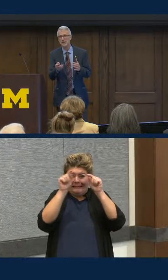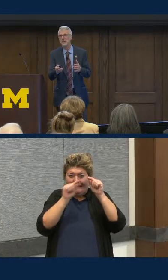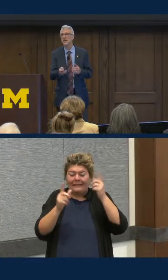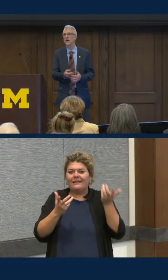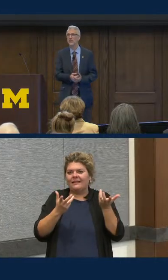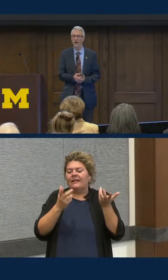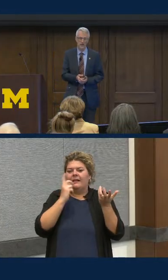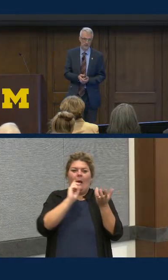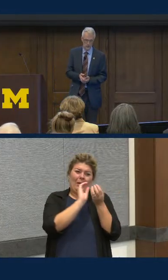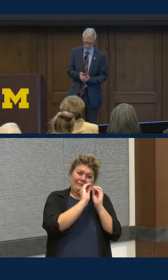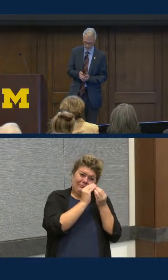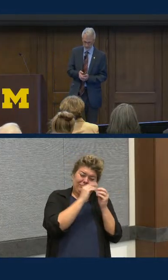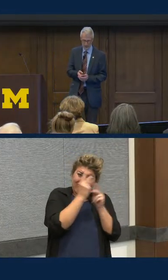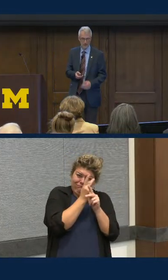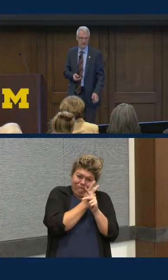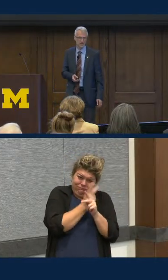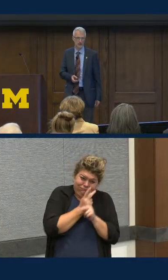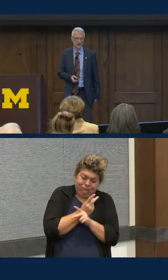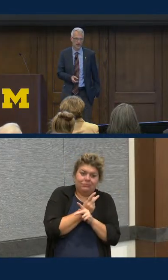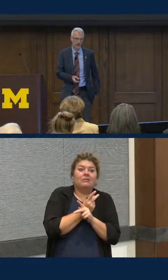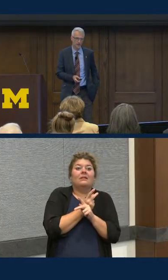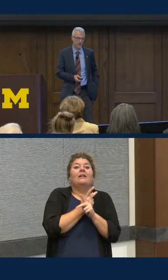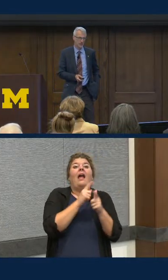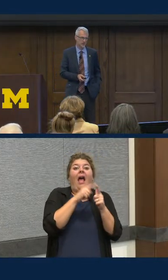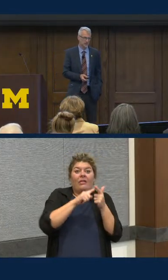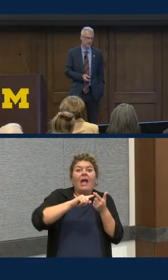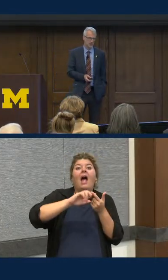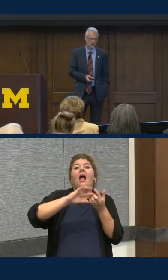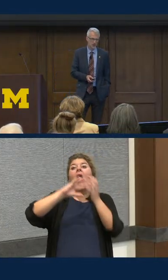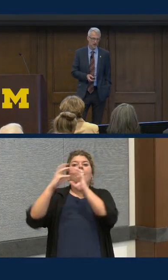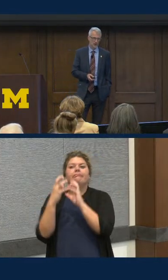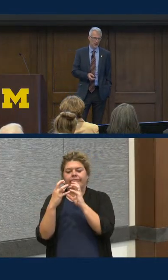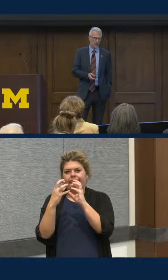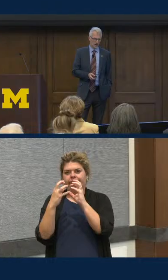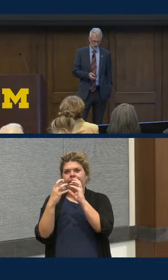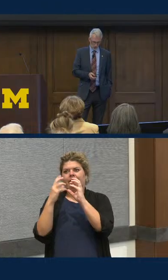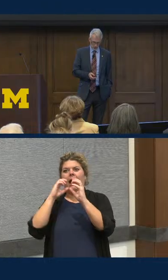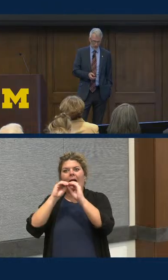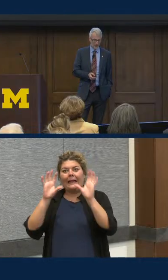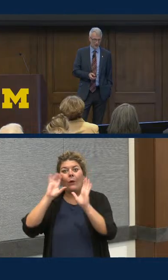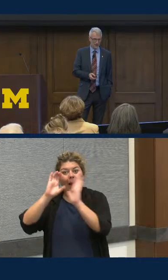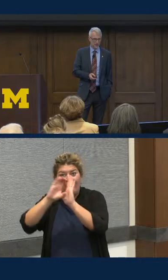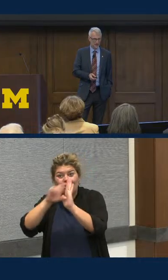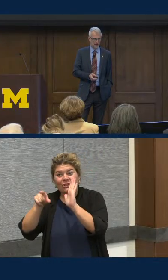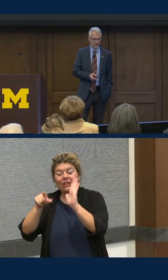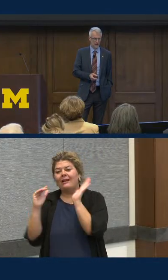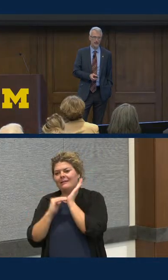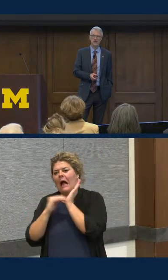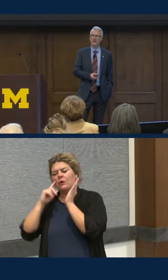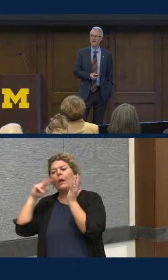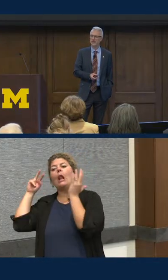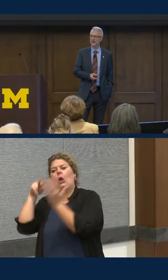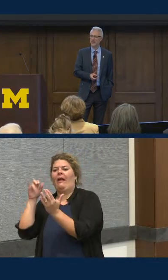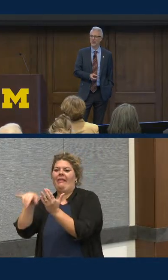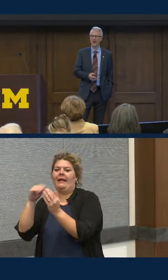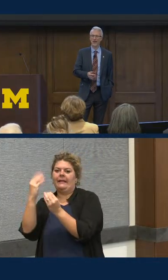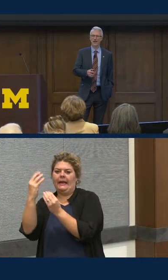finally viewed by the doctors to make their diagnoses. Now the way we collect this